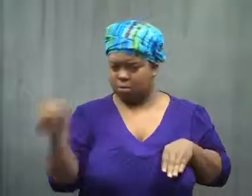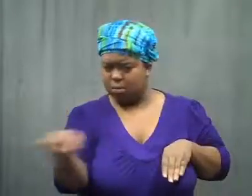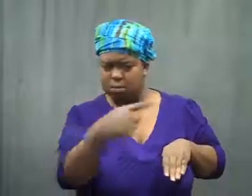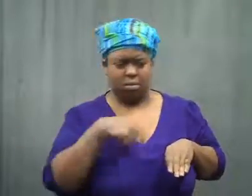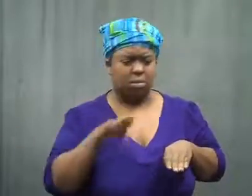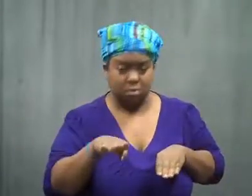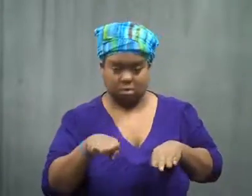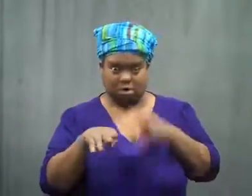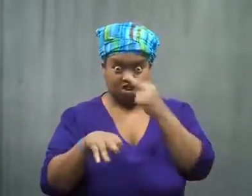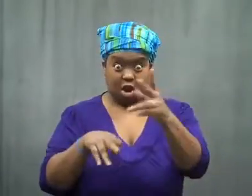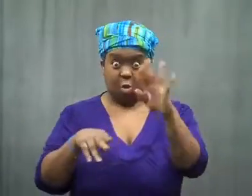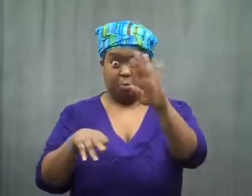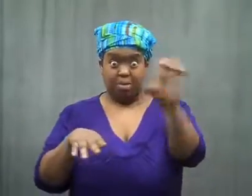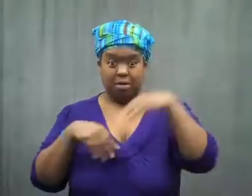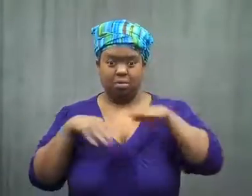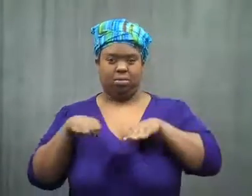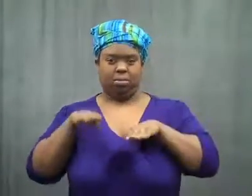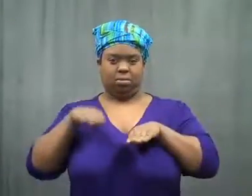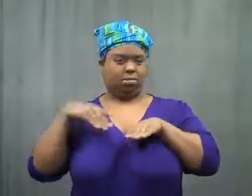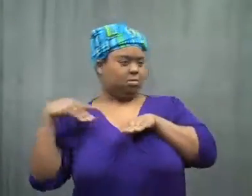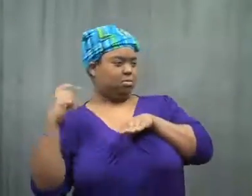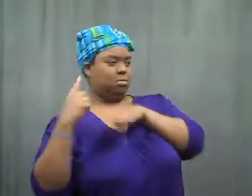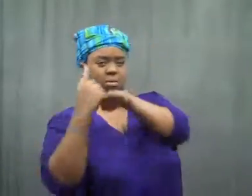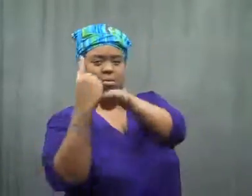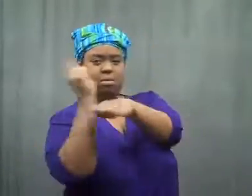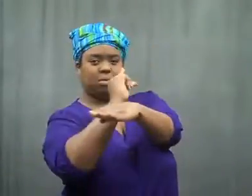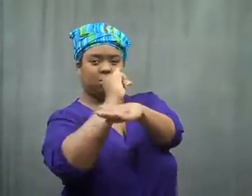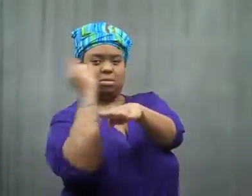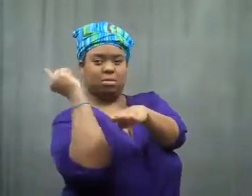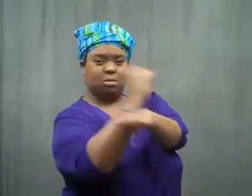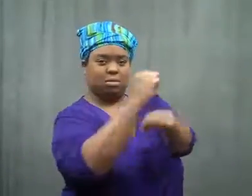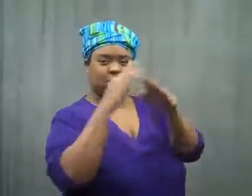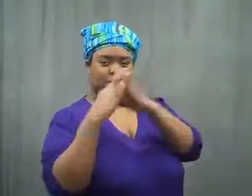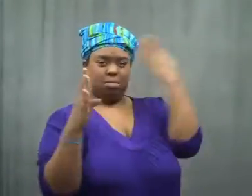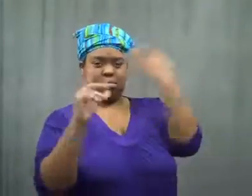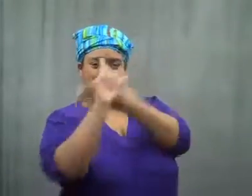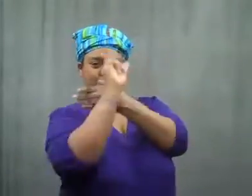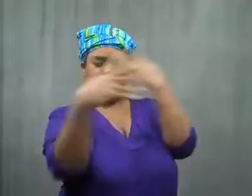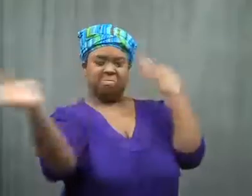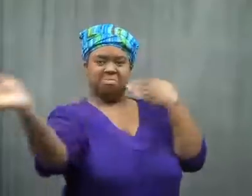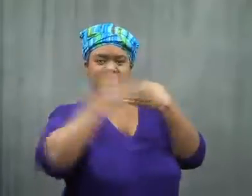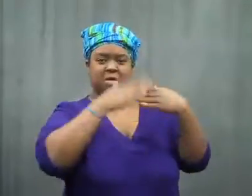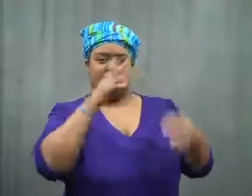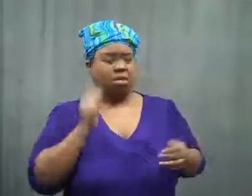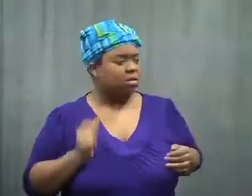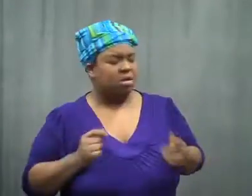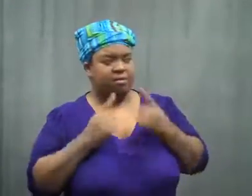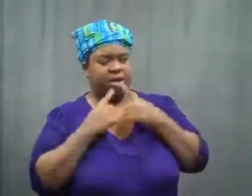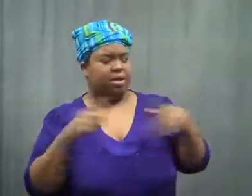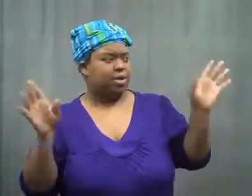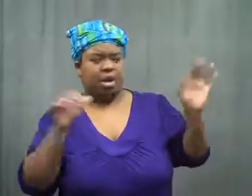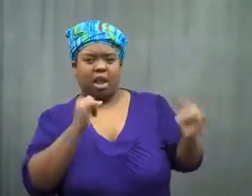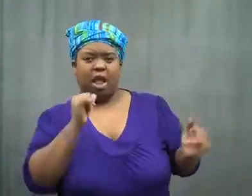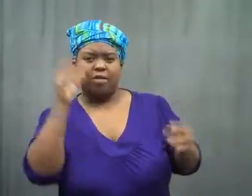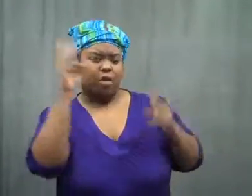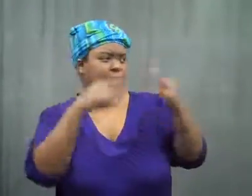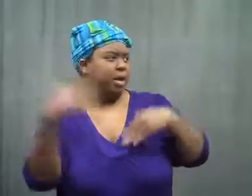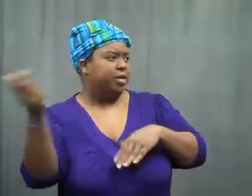She pointed. A bee! I backed up and took off into the house, slamming the door. My mother said, "Finally. I don't have to worry about next time." She came inside.